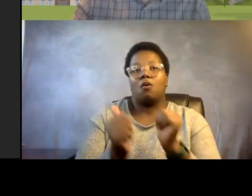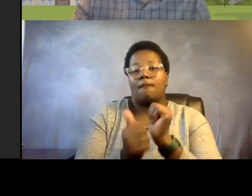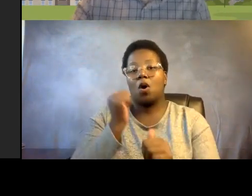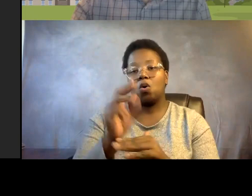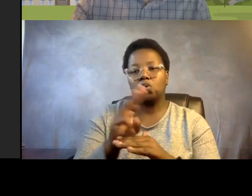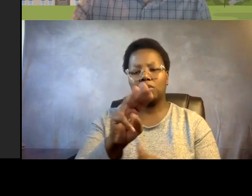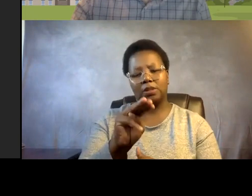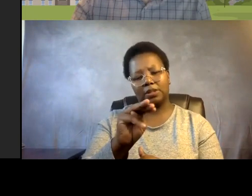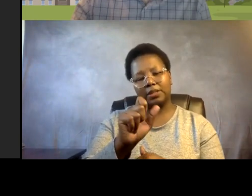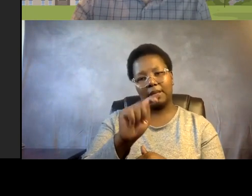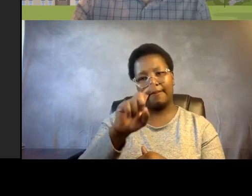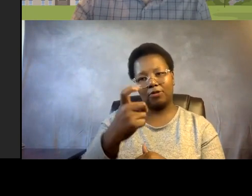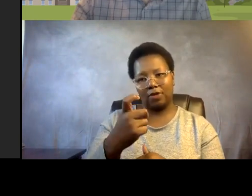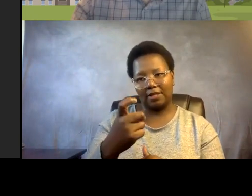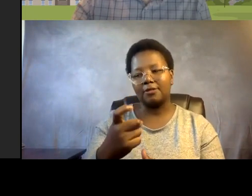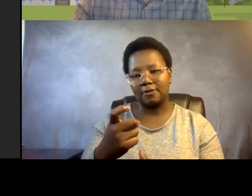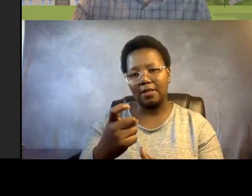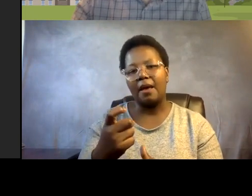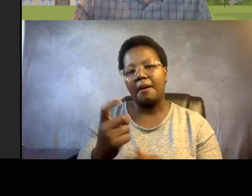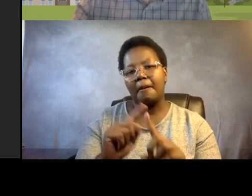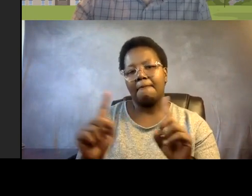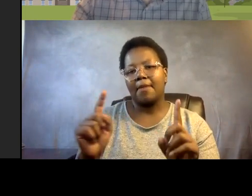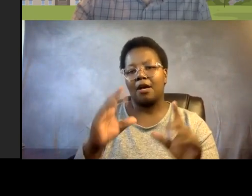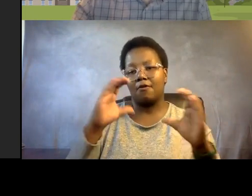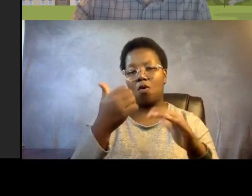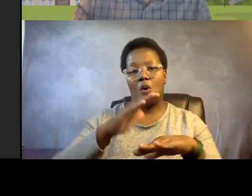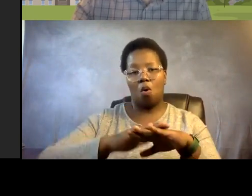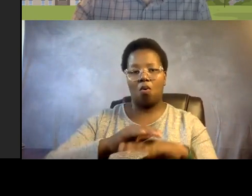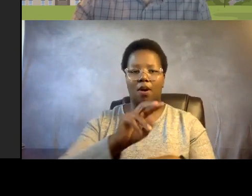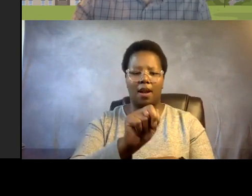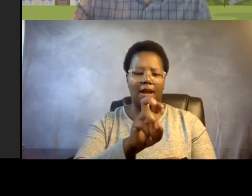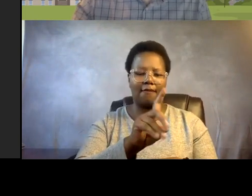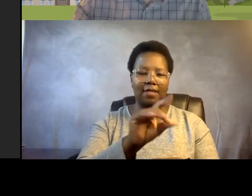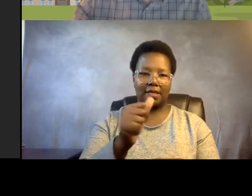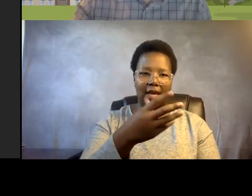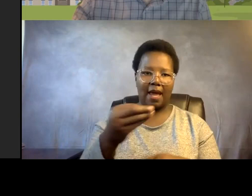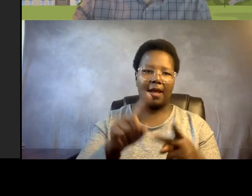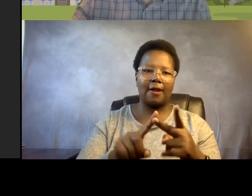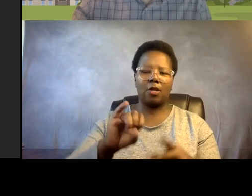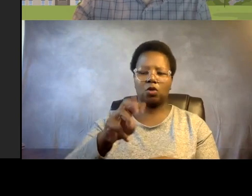readers, but primarily focusing with JAWS or NVDA on Windows, VoiceOver on Mac, and then doing